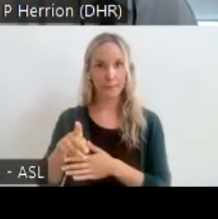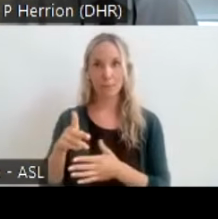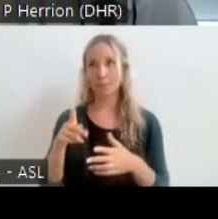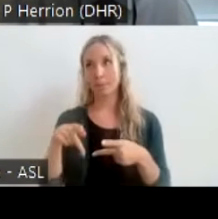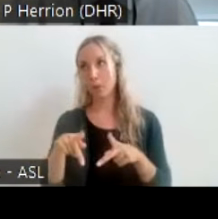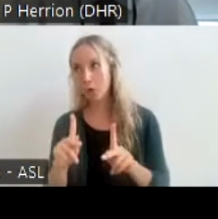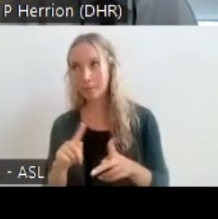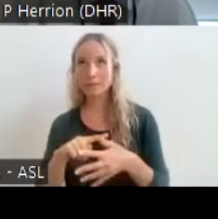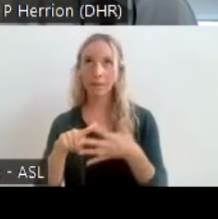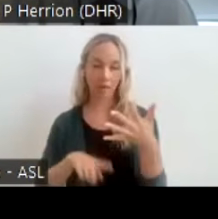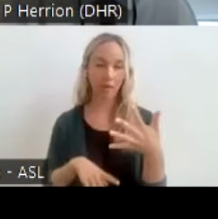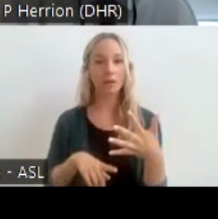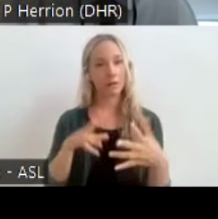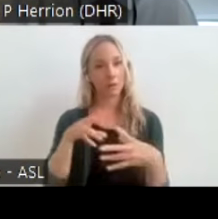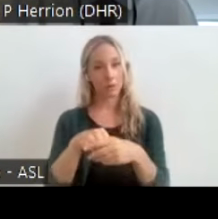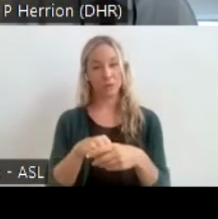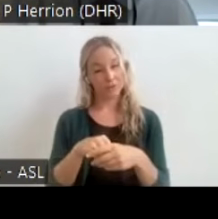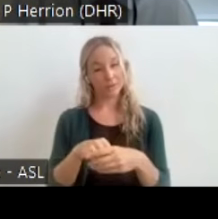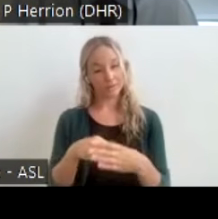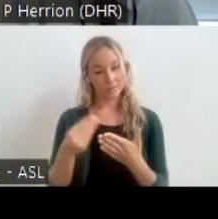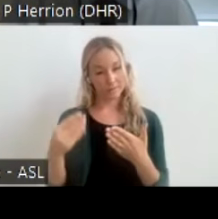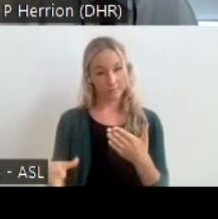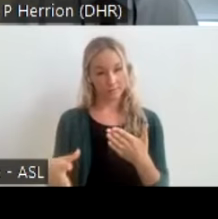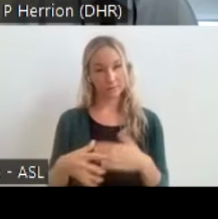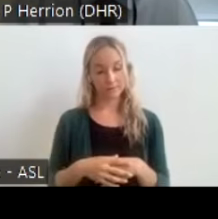talking to Alex before our presentation and we came